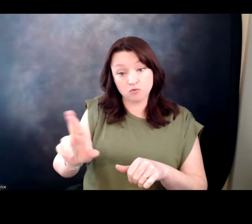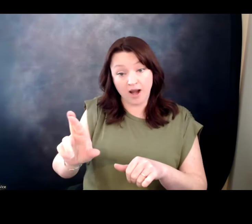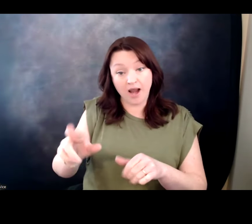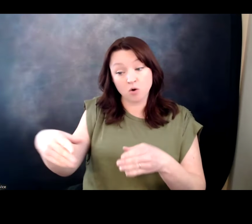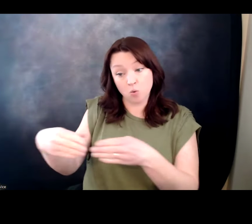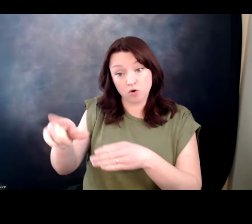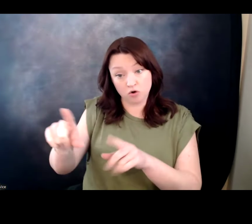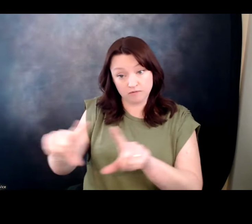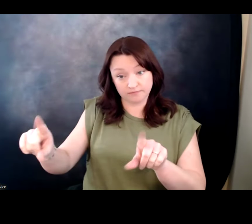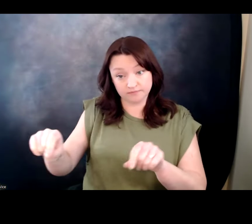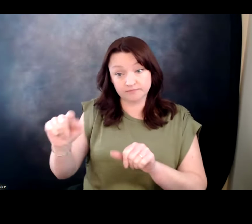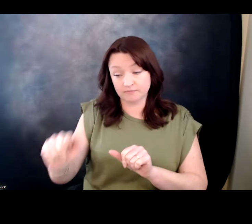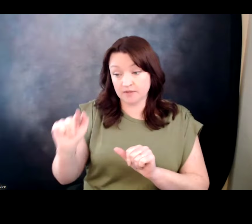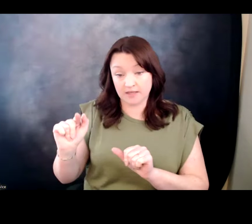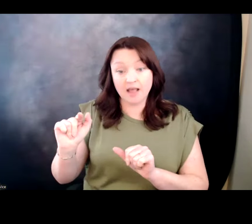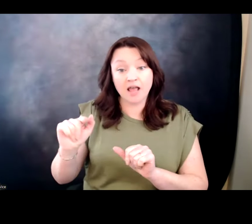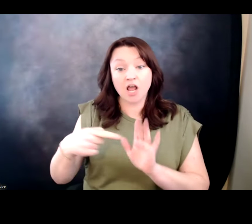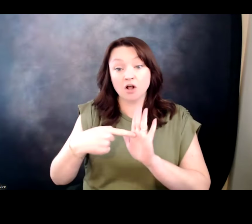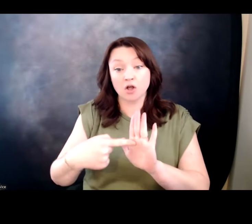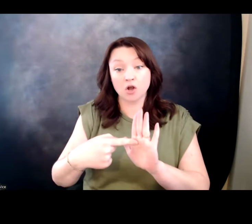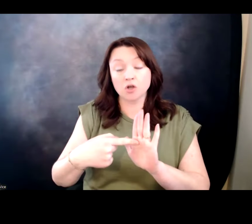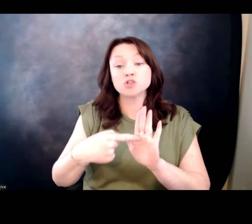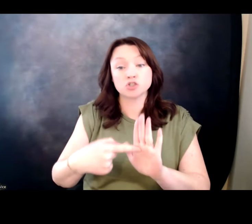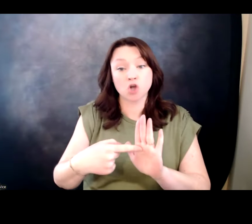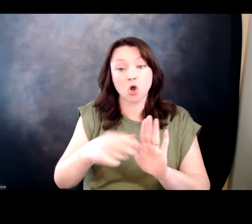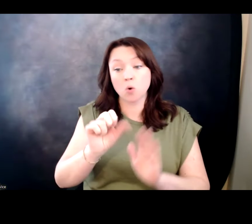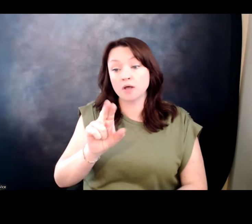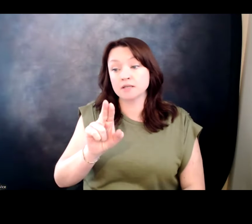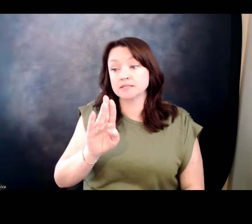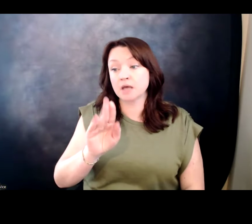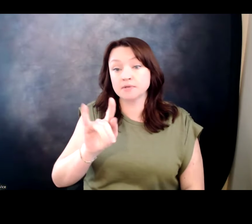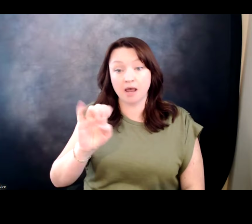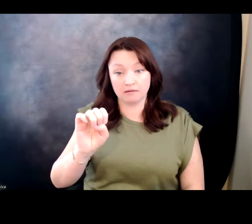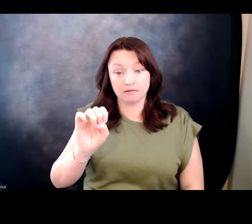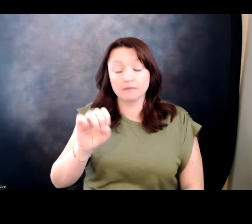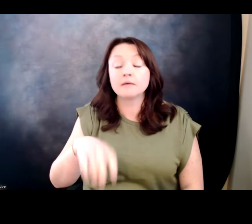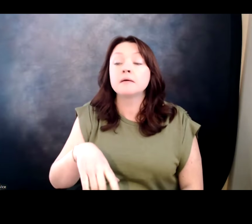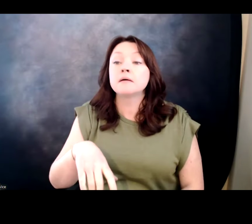then clicking show subtitles. Should you have questions about CEUs, you can